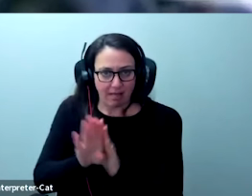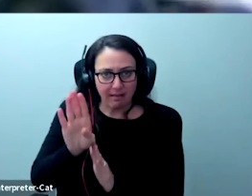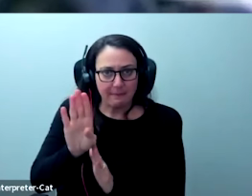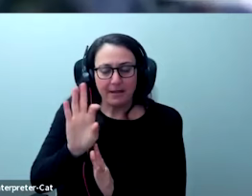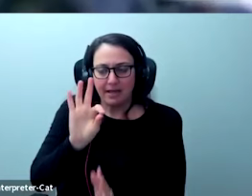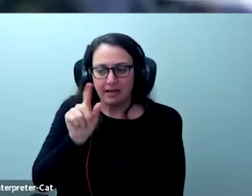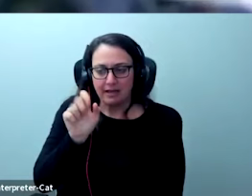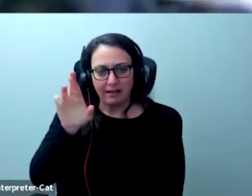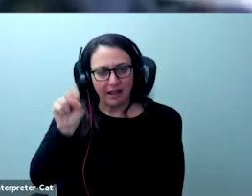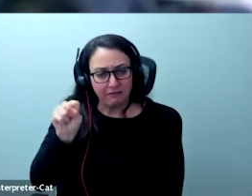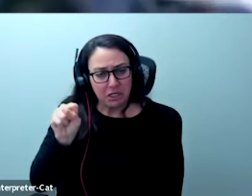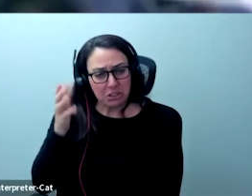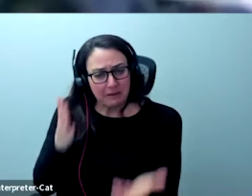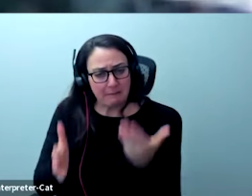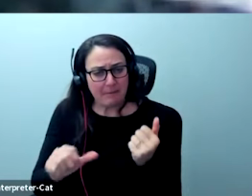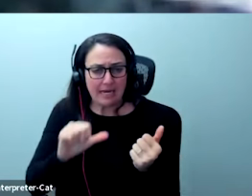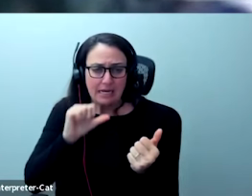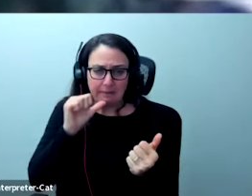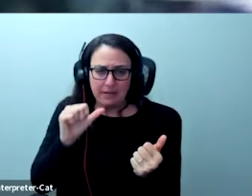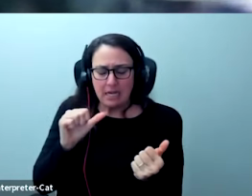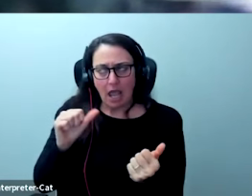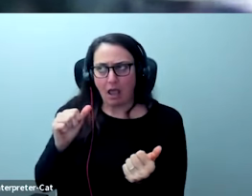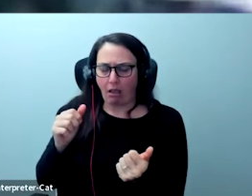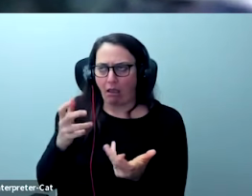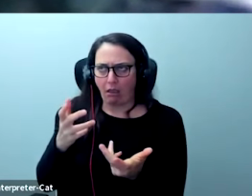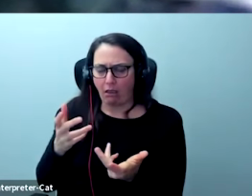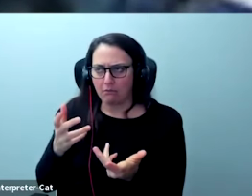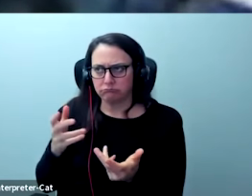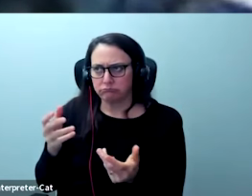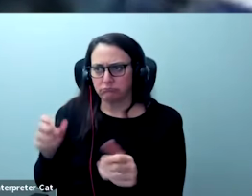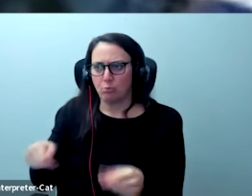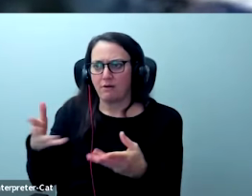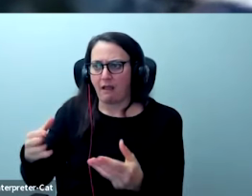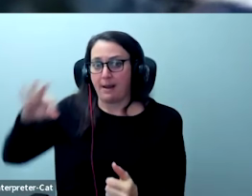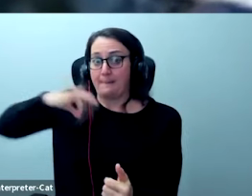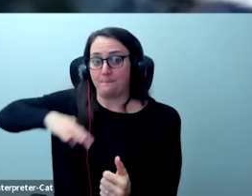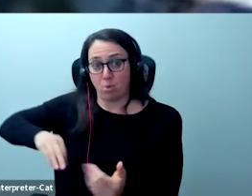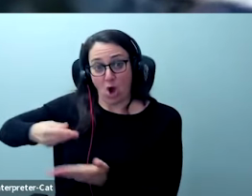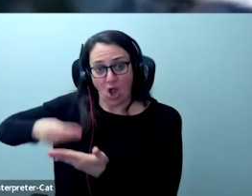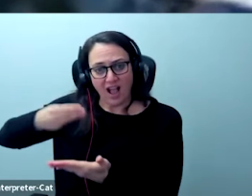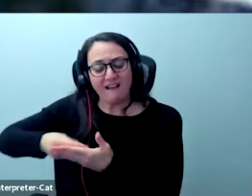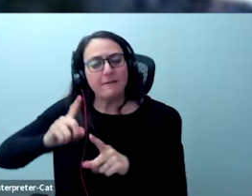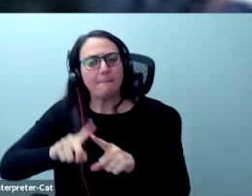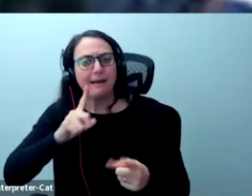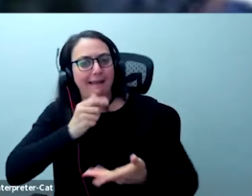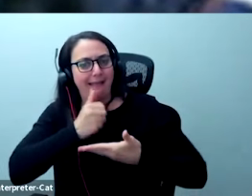"that might not necessarily drive value revenue "in any obvious way, but because it helps people "and it's the right thing to do?"